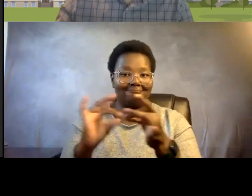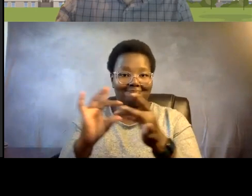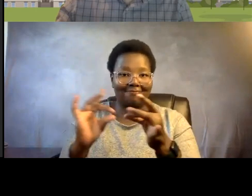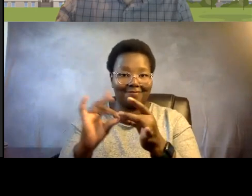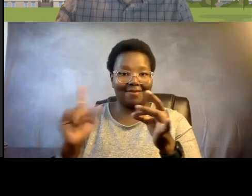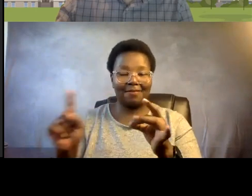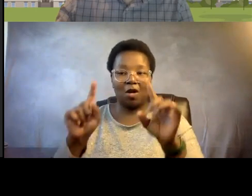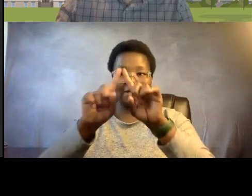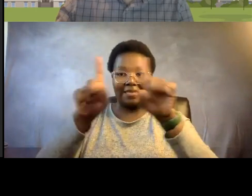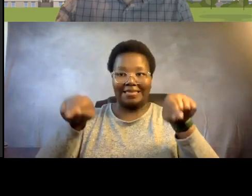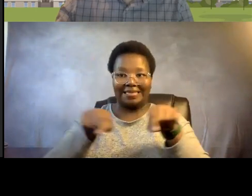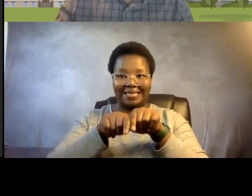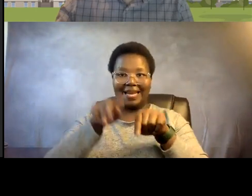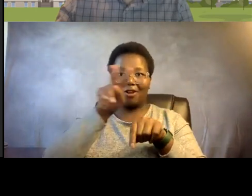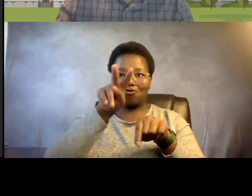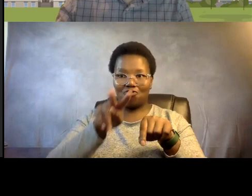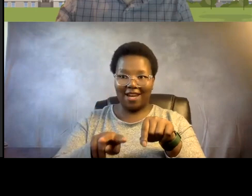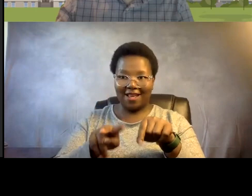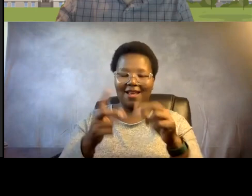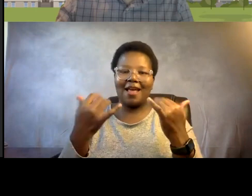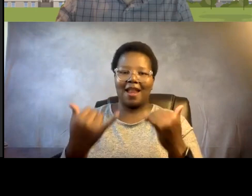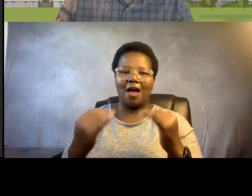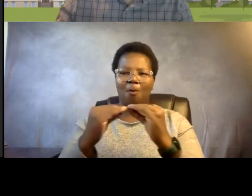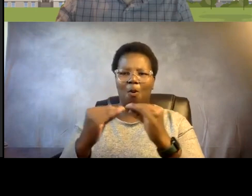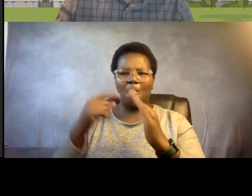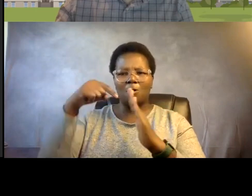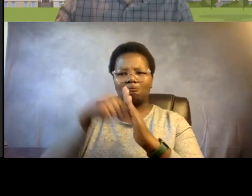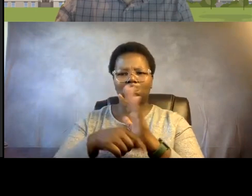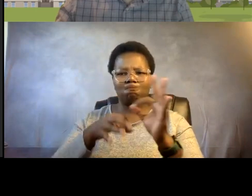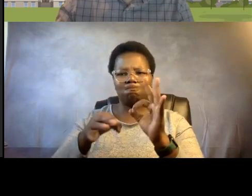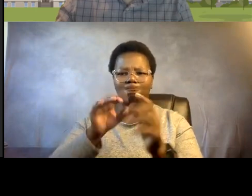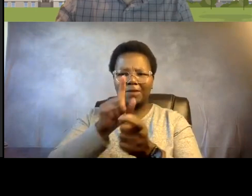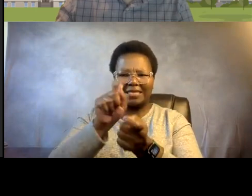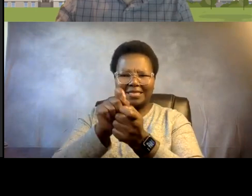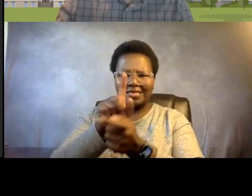as an example. We're going to dig deeper into some of these specific types of discovery and